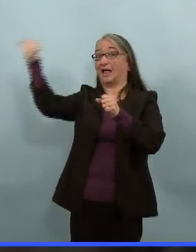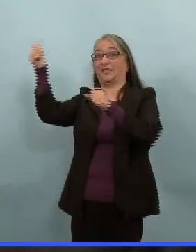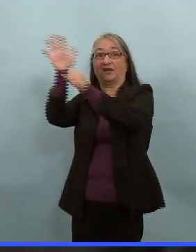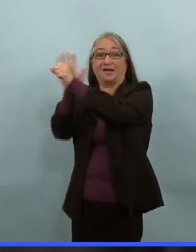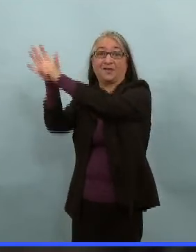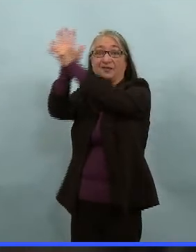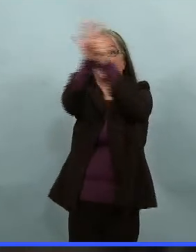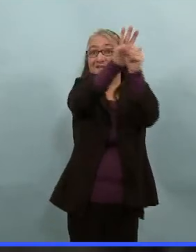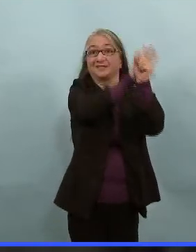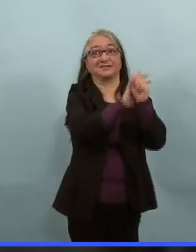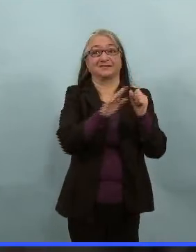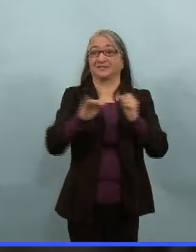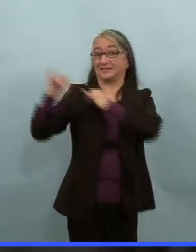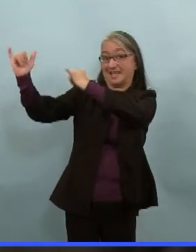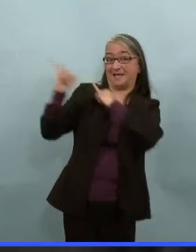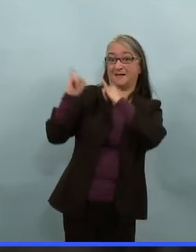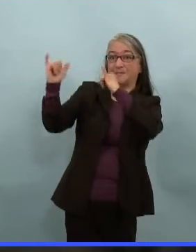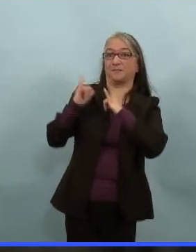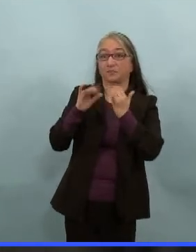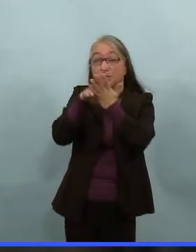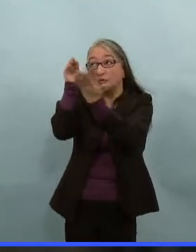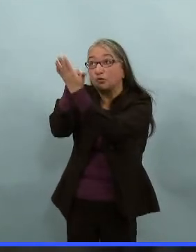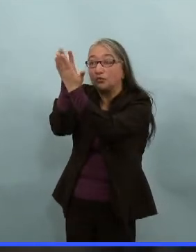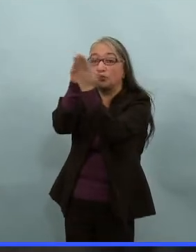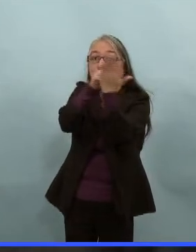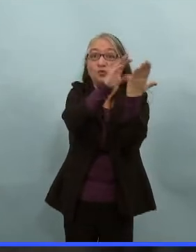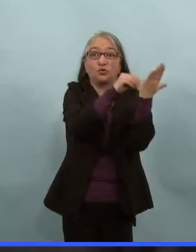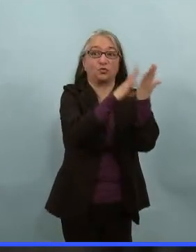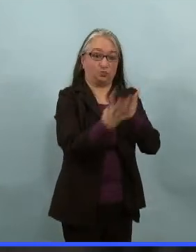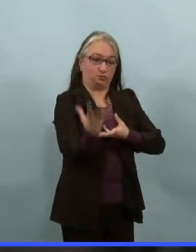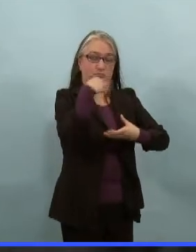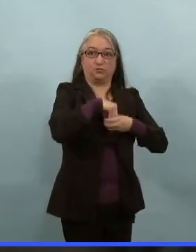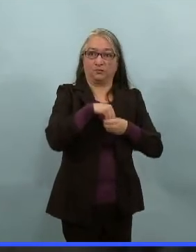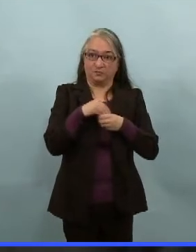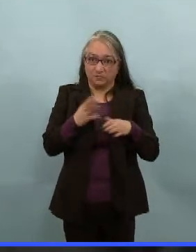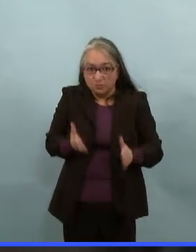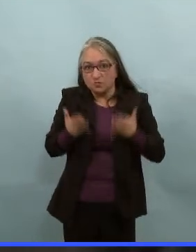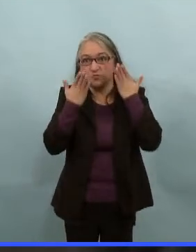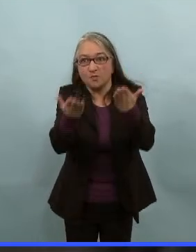incorporating that into uh recommendations from a public health perspective we're expanding testing